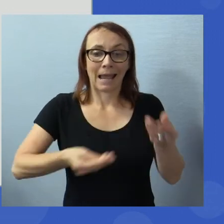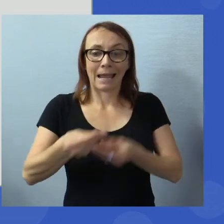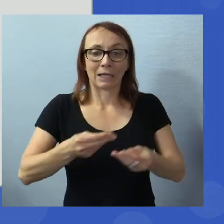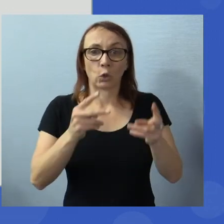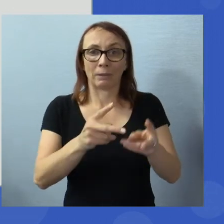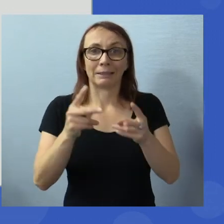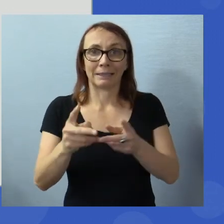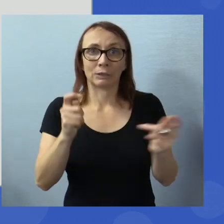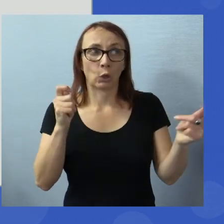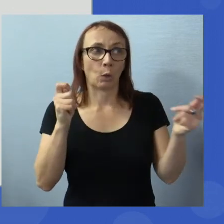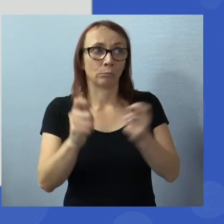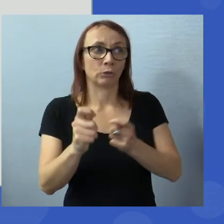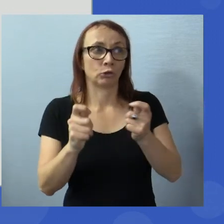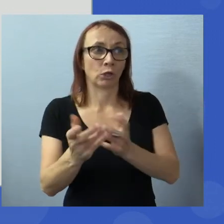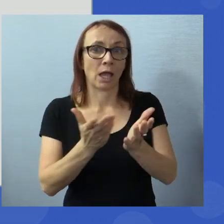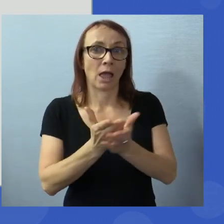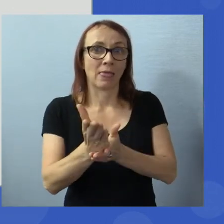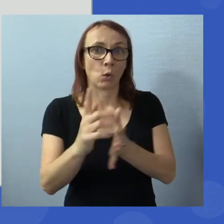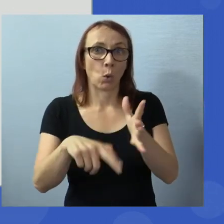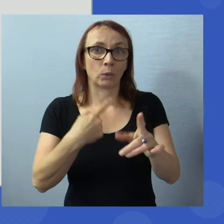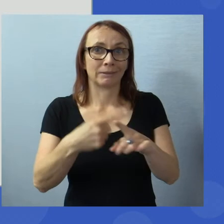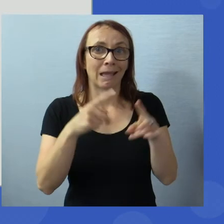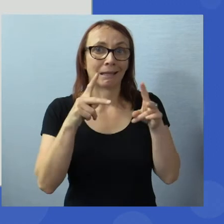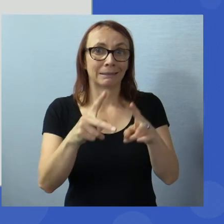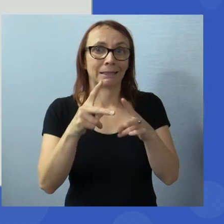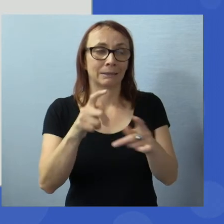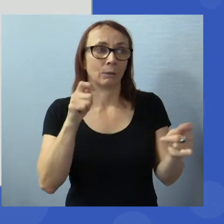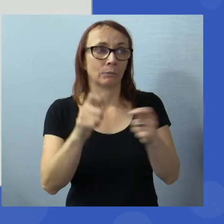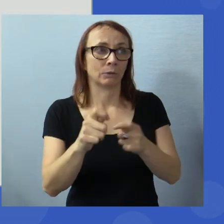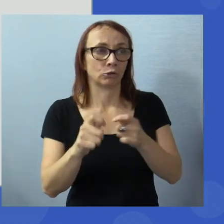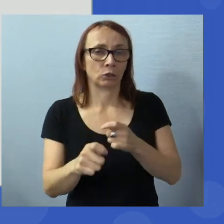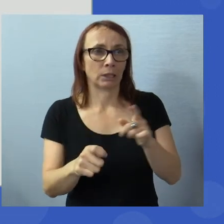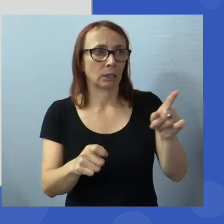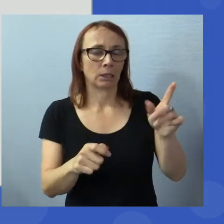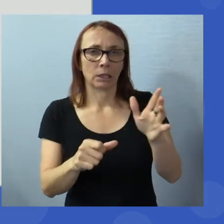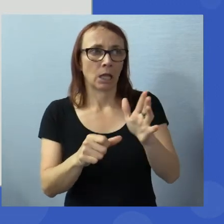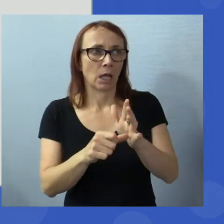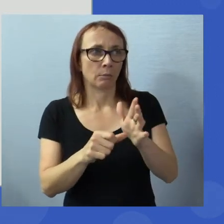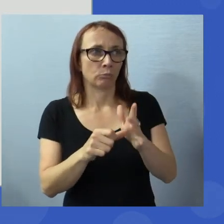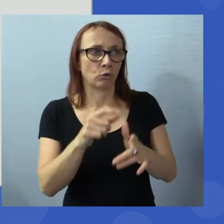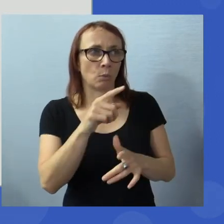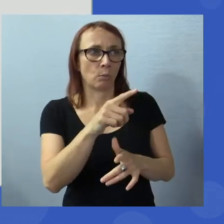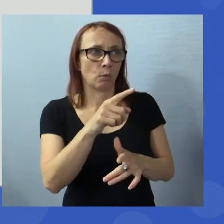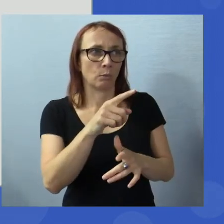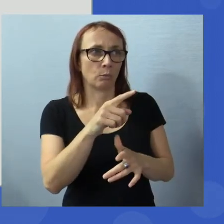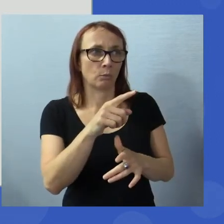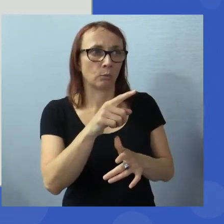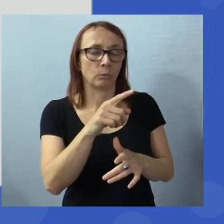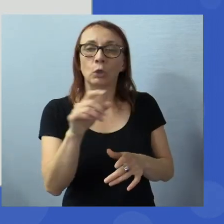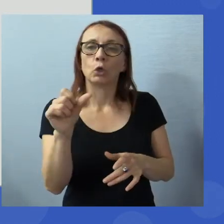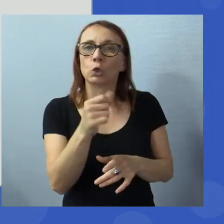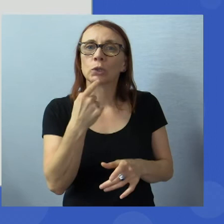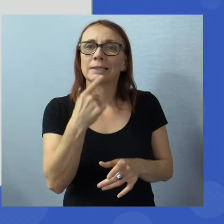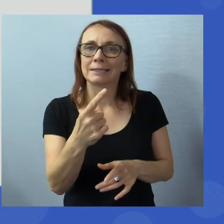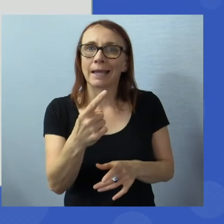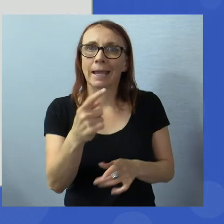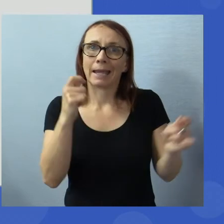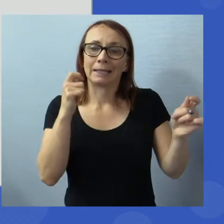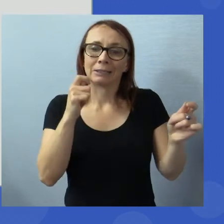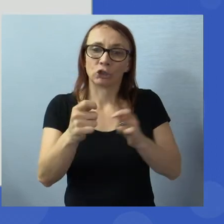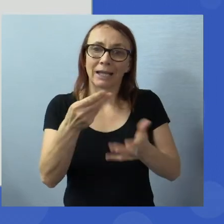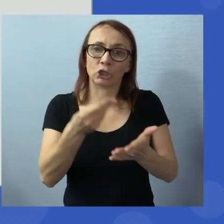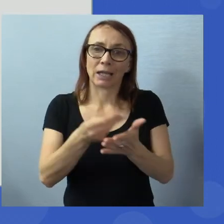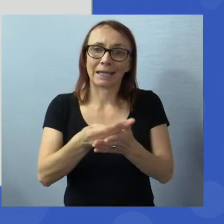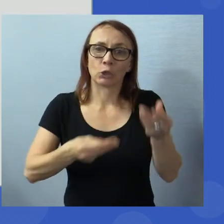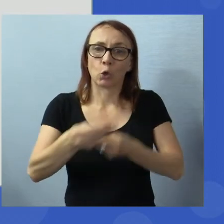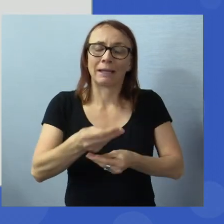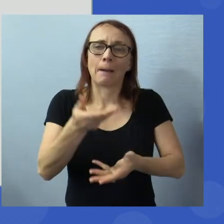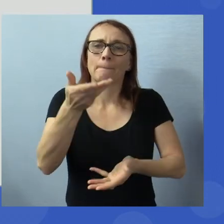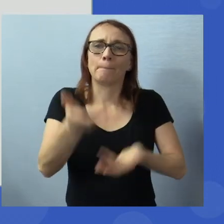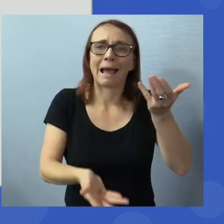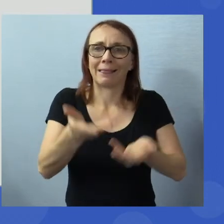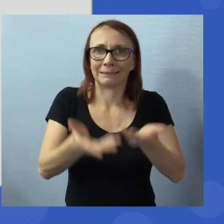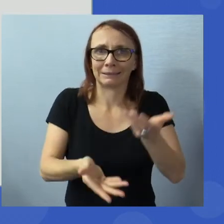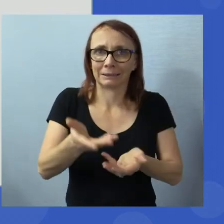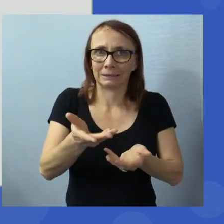system apologies it should read change the economic